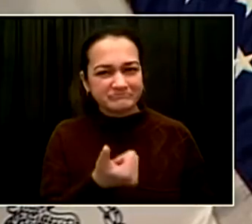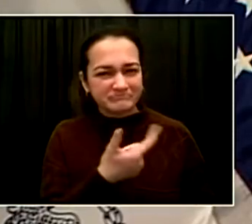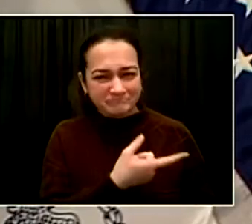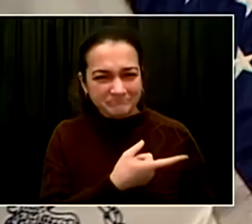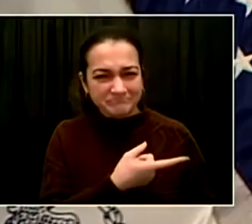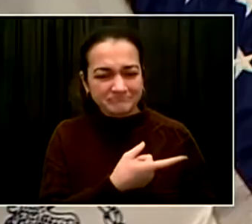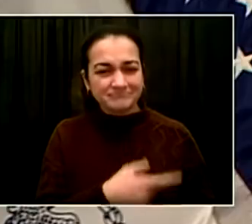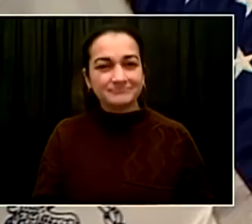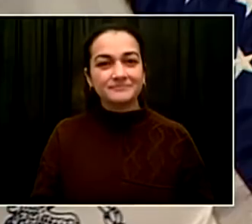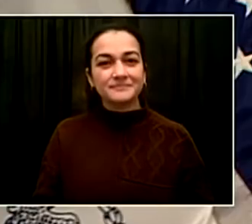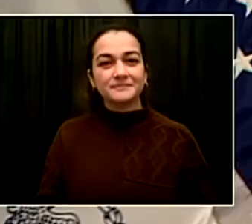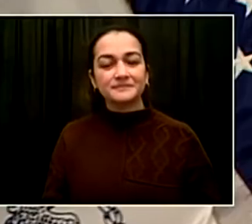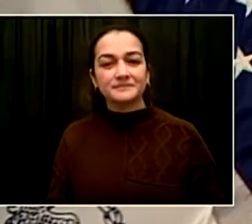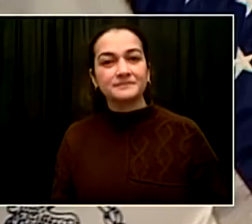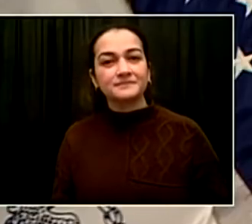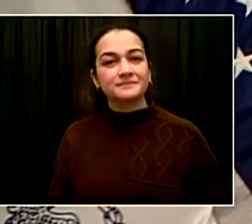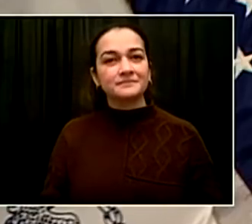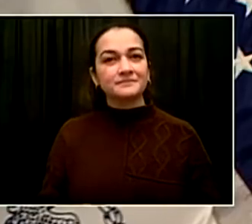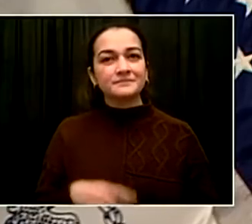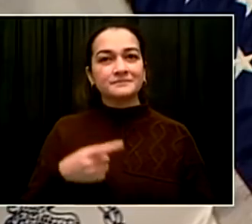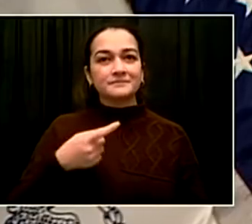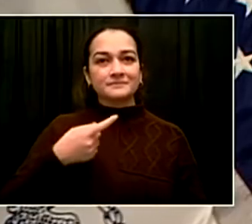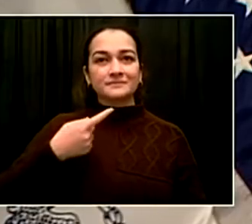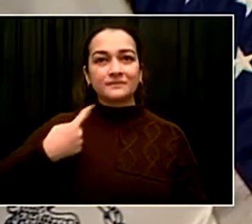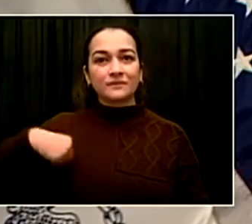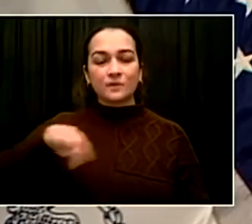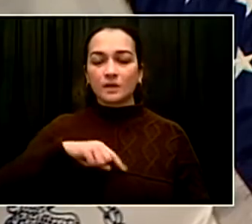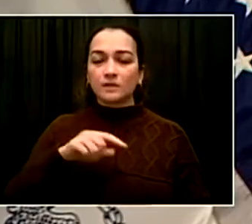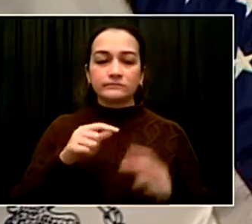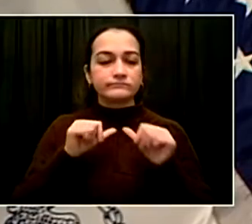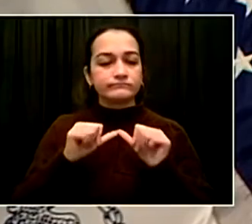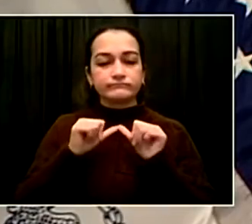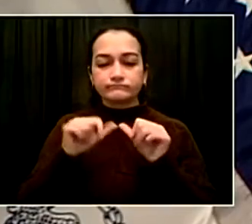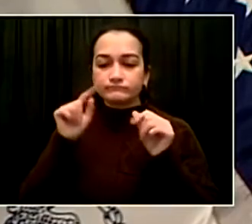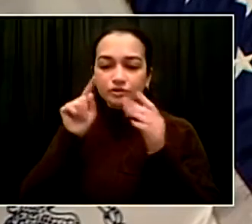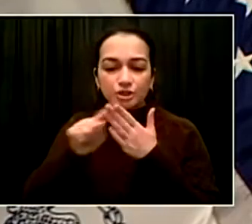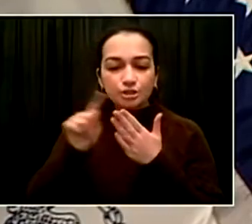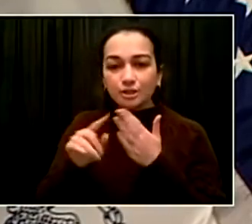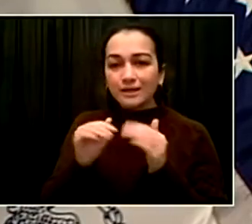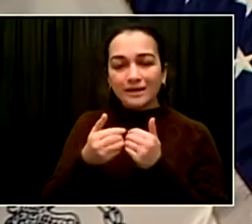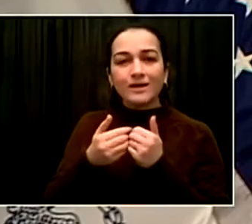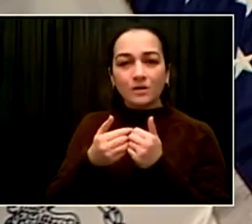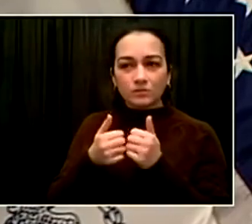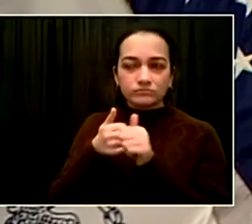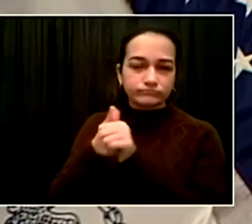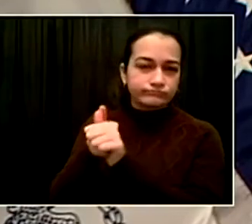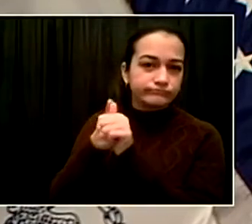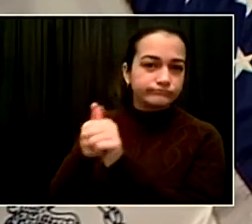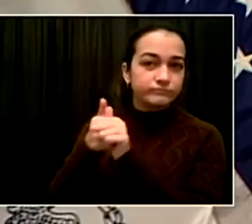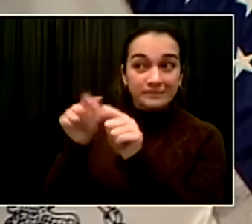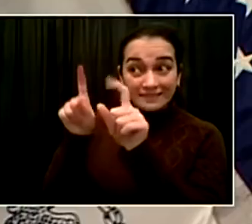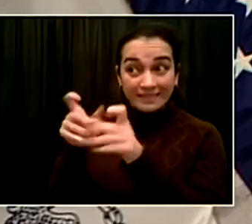THERE IS A PROBLEM, OF COURSE, THERE WILL BE MEASURES TO ADDRESS IT. THERE WILL BE CONTACT TRACING